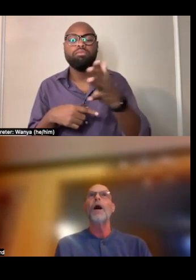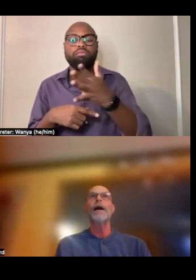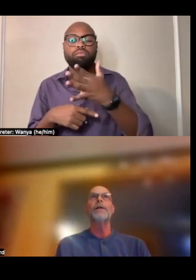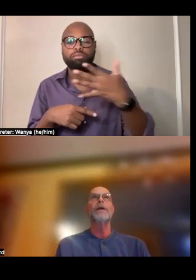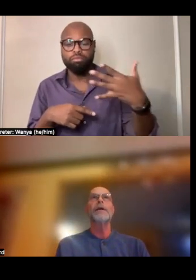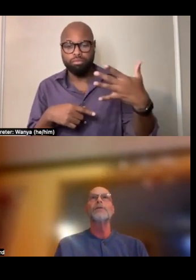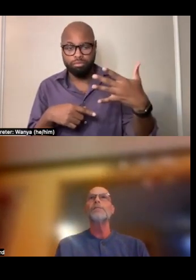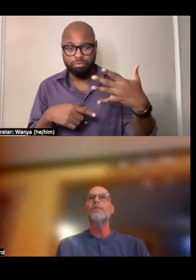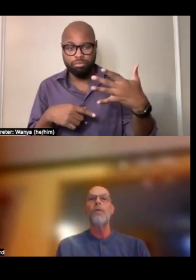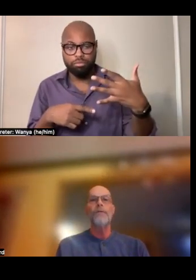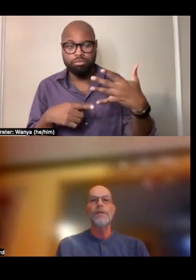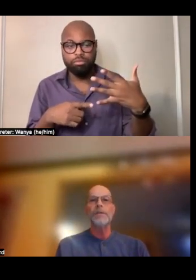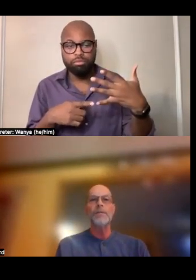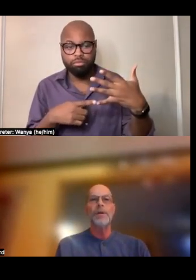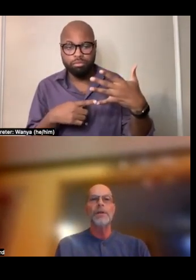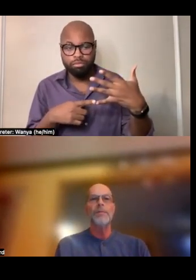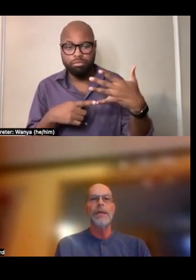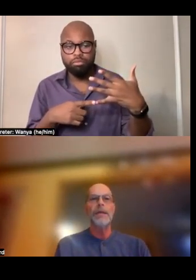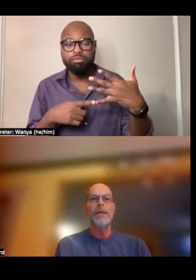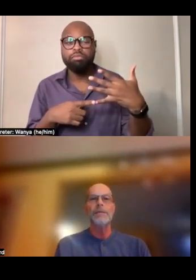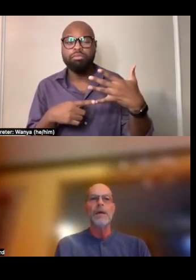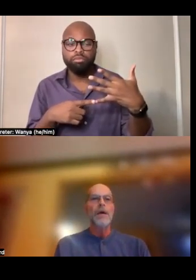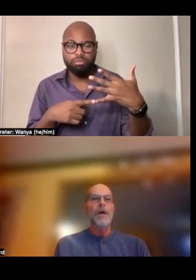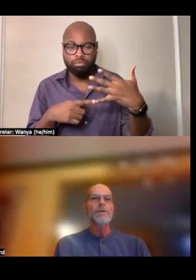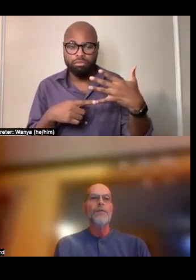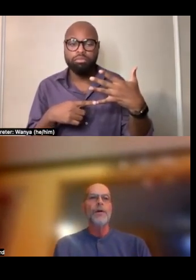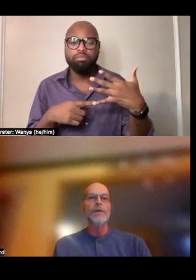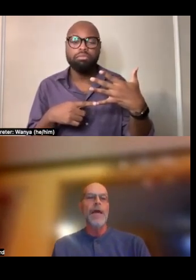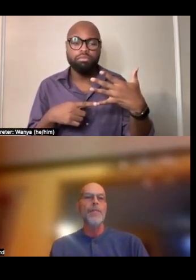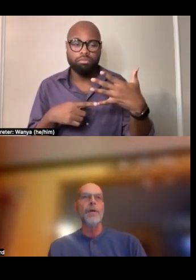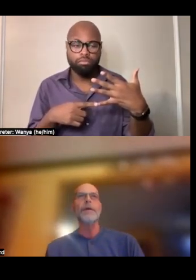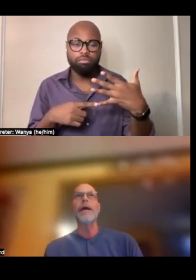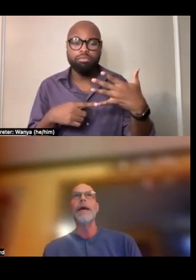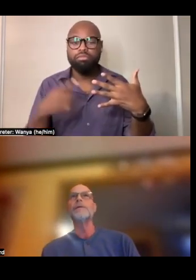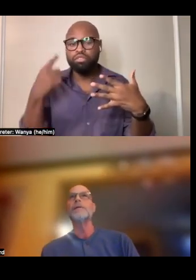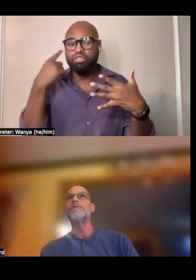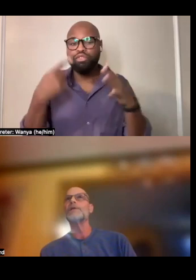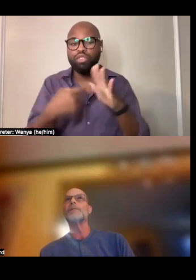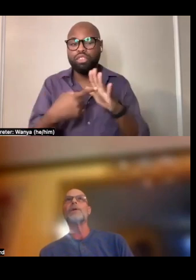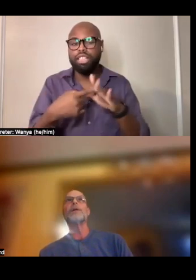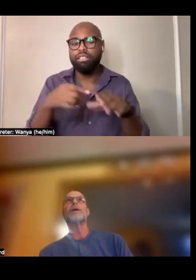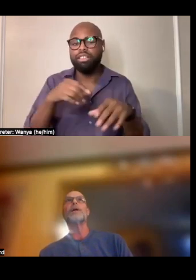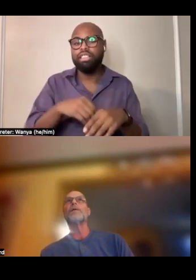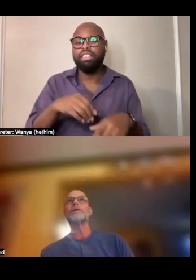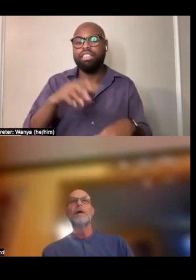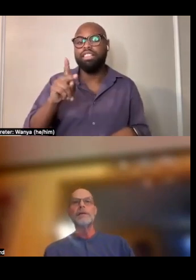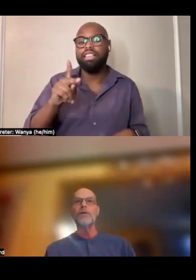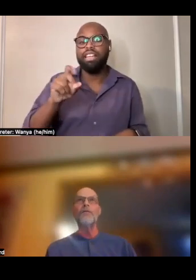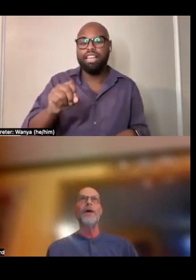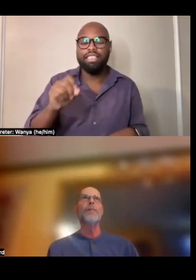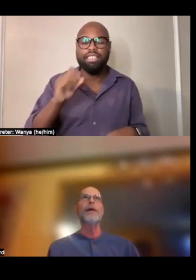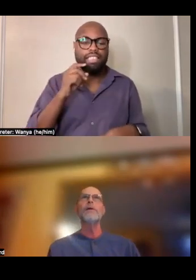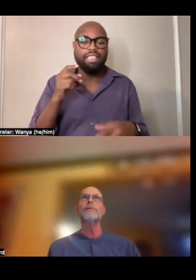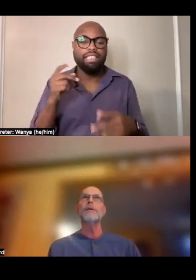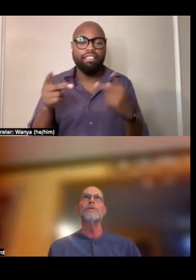widely in terms of what visibility means. So e.g. in Kansas, visitability covers single-family housing,